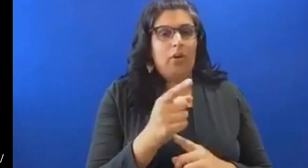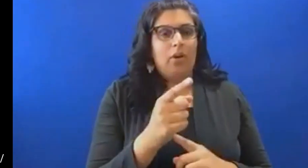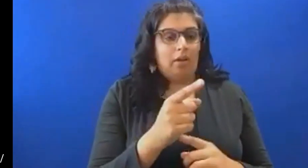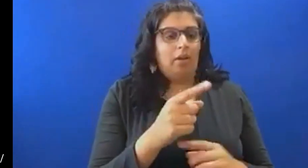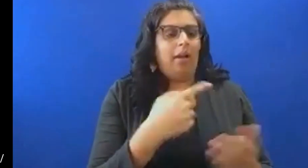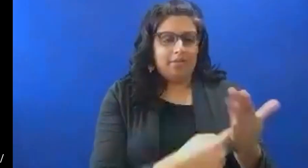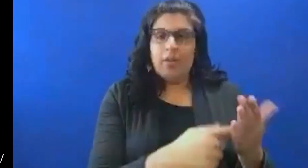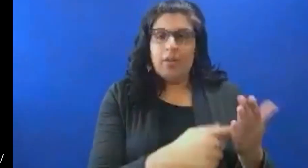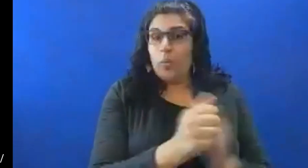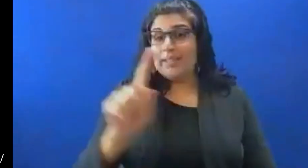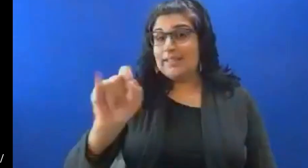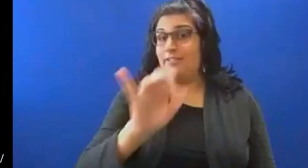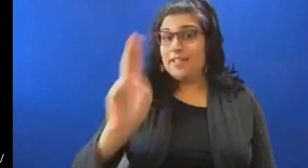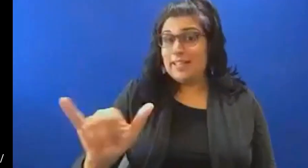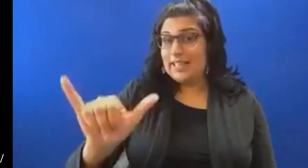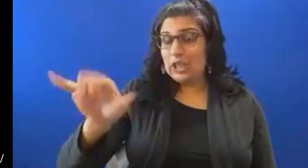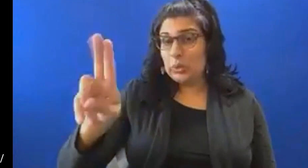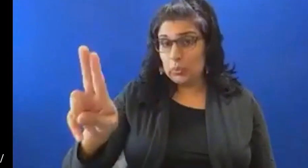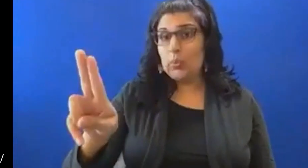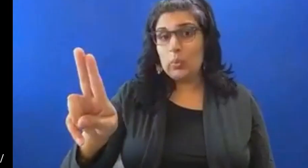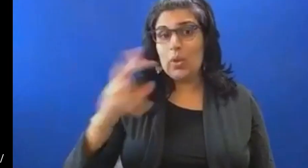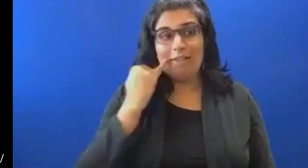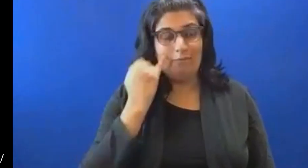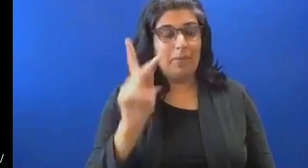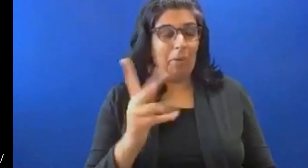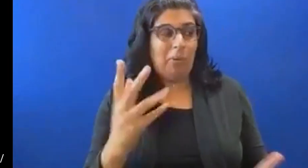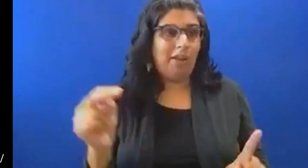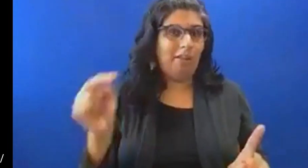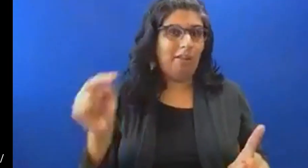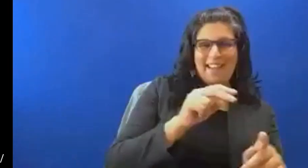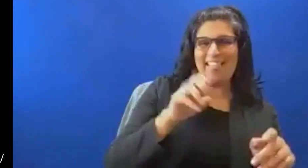If those of you who are listening want to go back to the episode, we kind of laid the foundations of this work a lot.